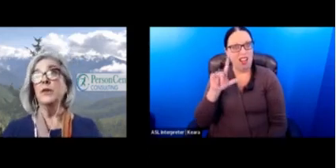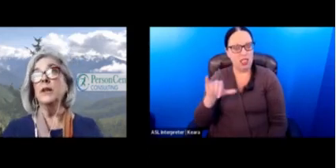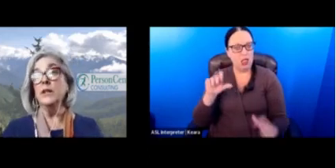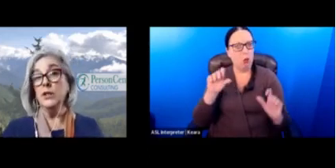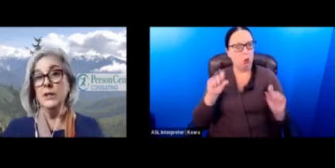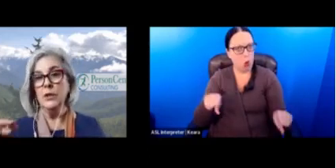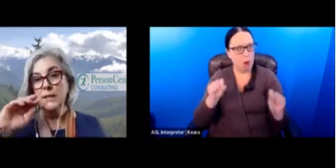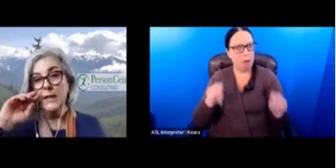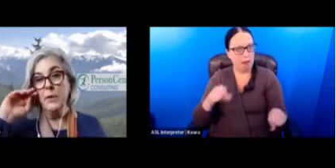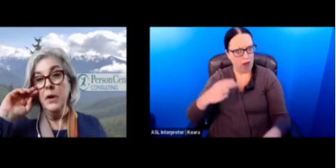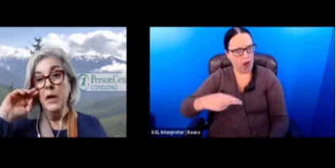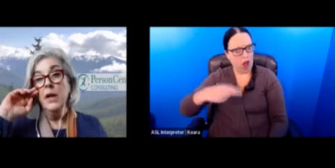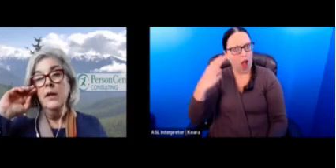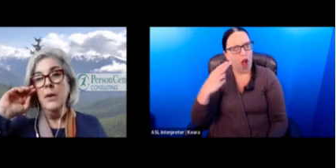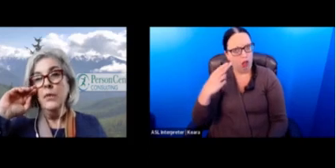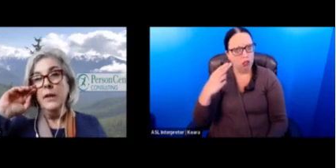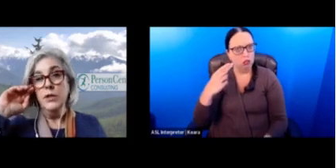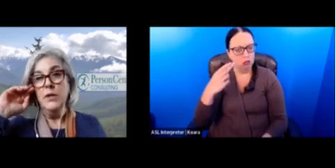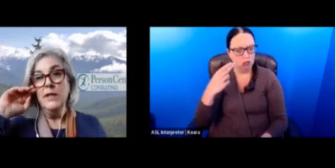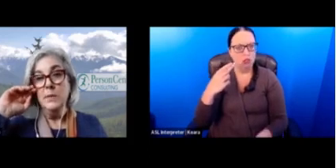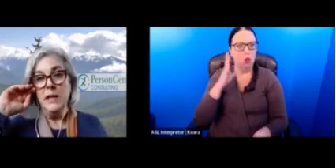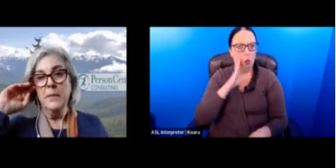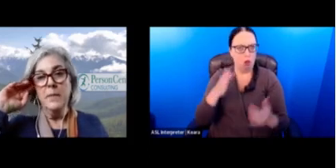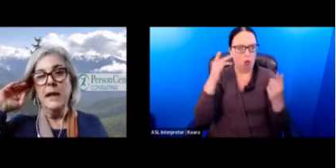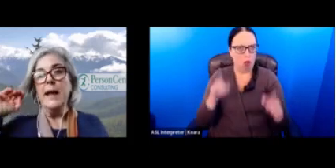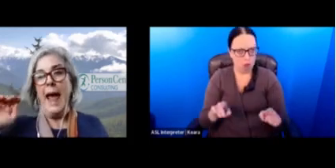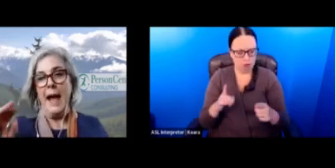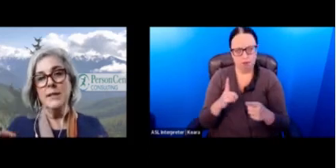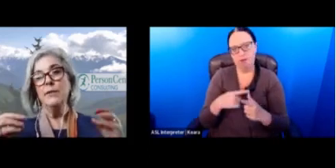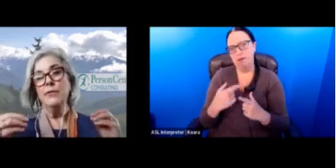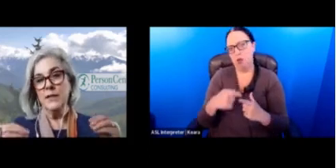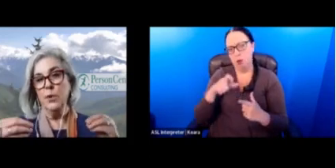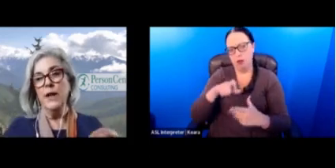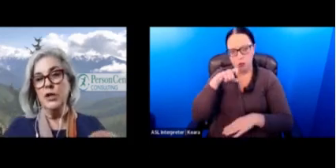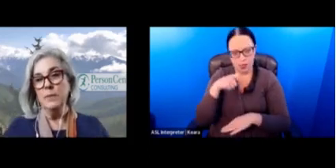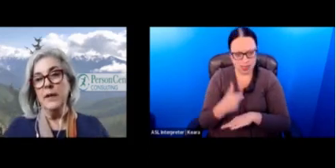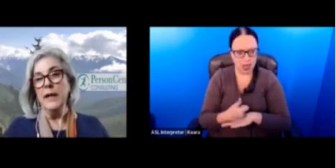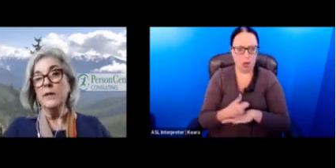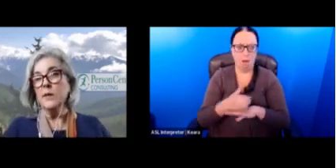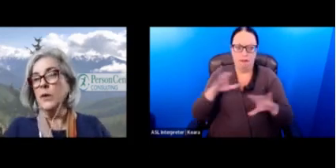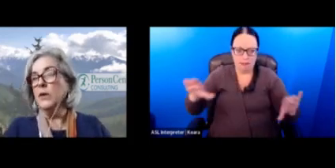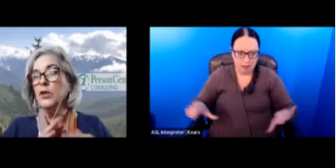certain conditions, for example, then we really do need to be implementing an active risk prevention plan. So we really